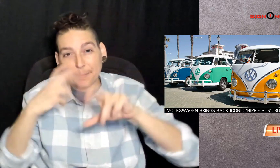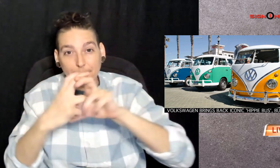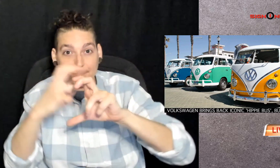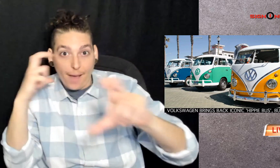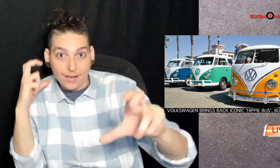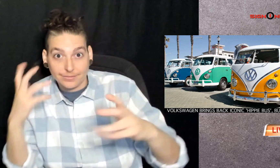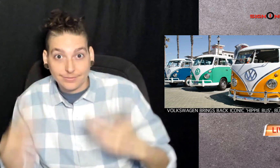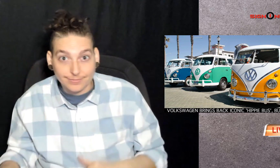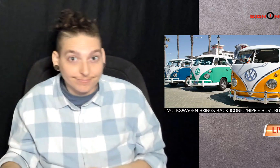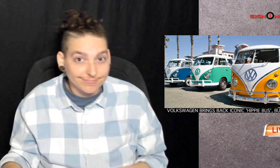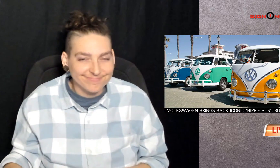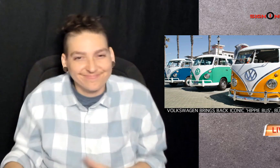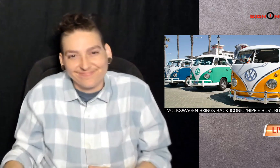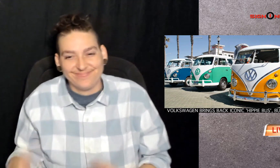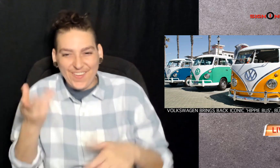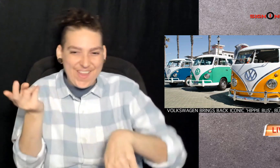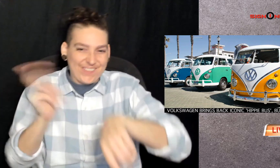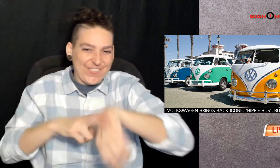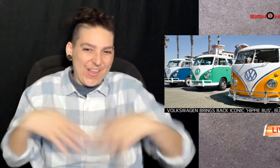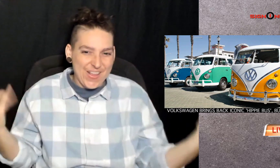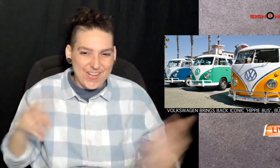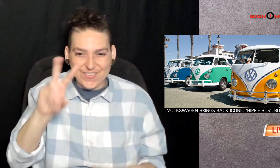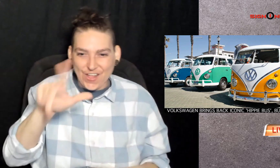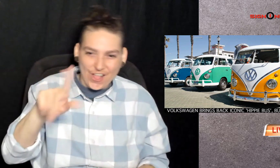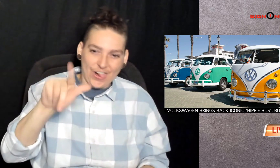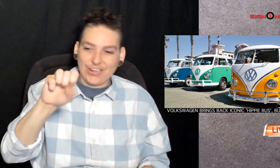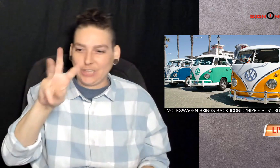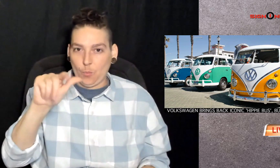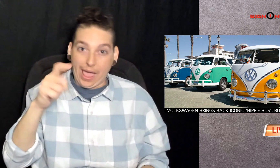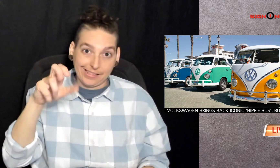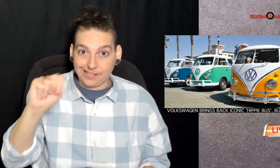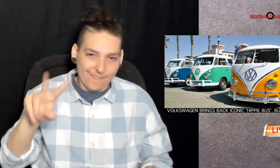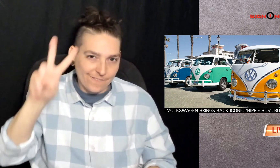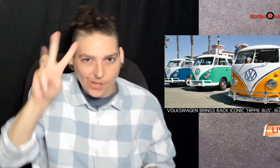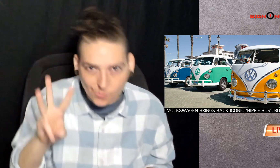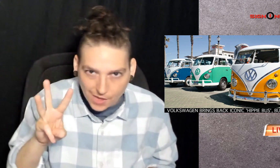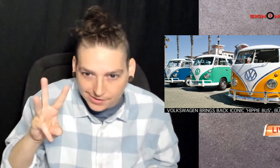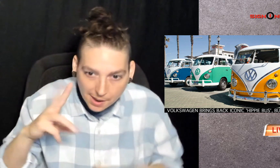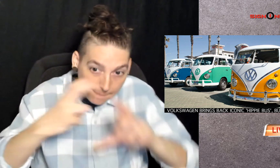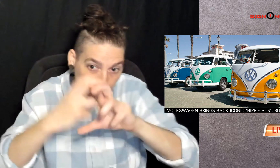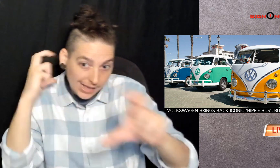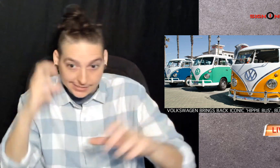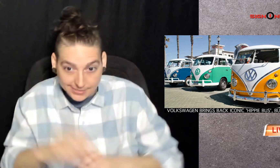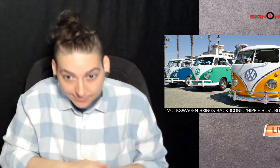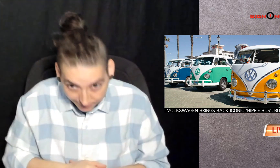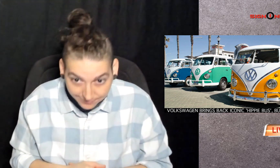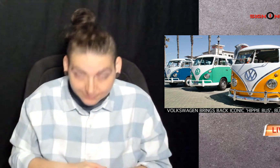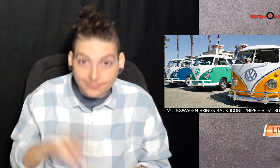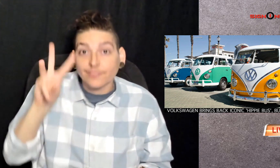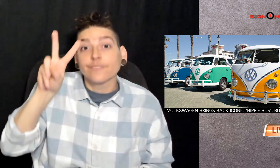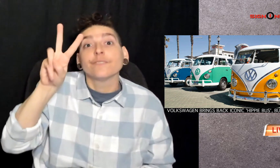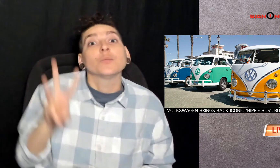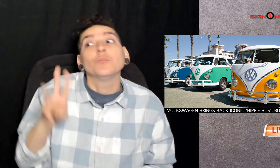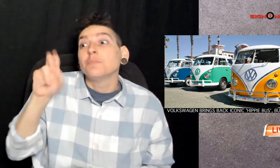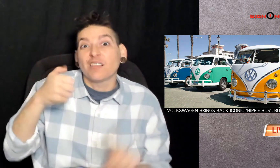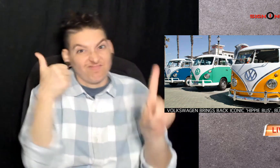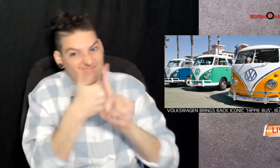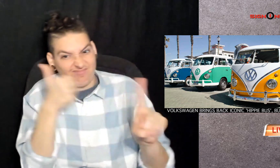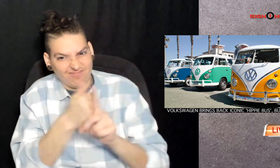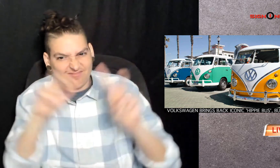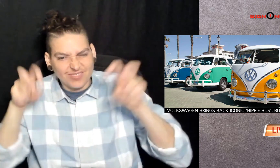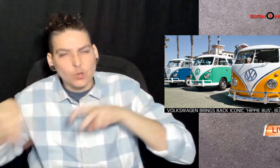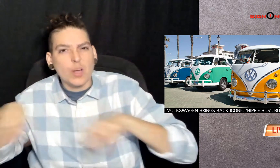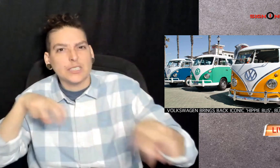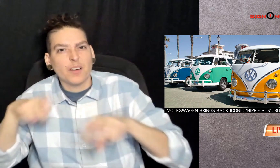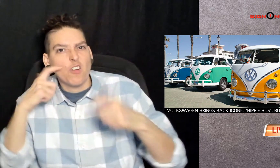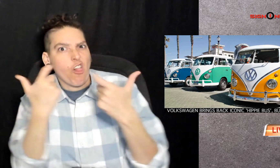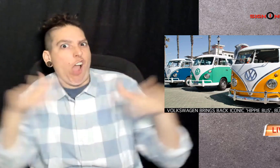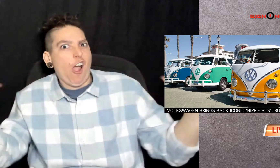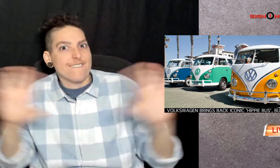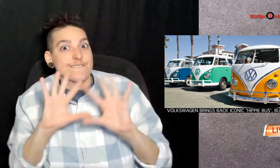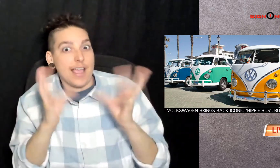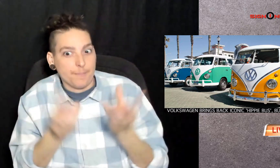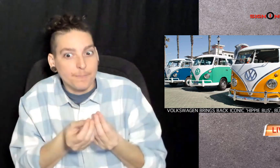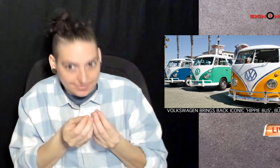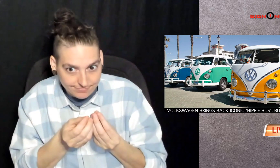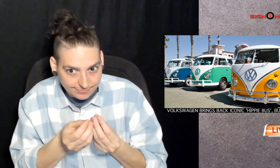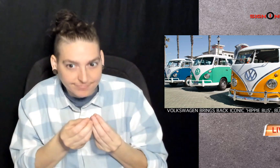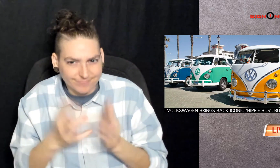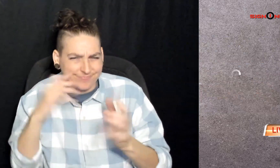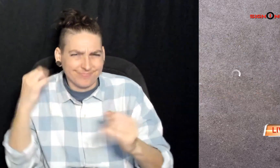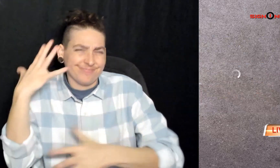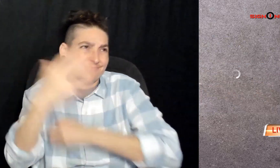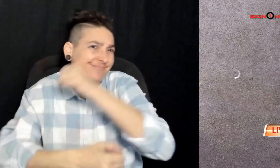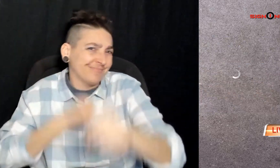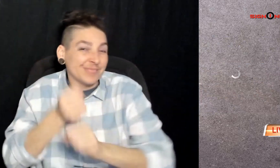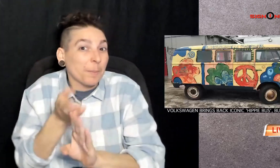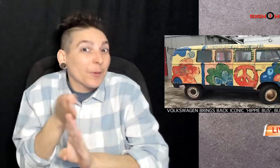famous iconic hippie bus the Volkswagen bus the VW bus was transportation for large families